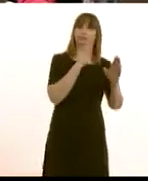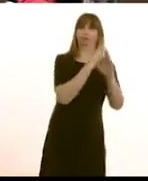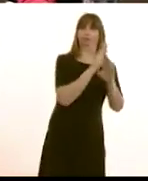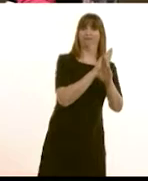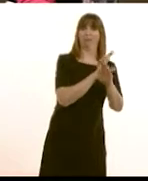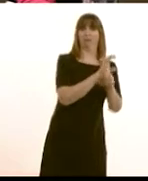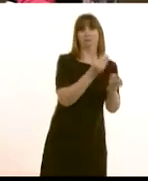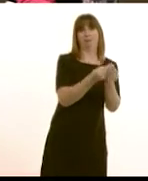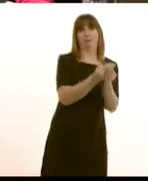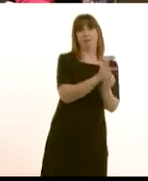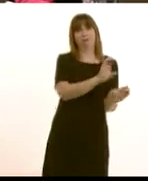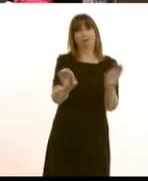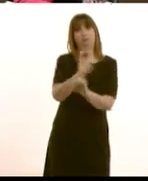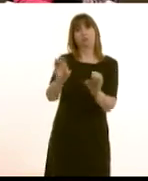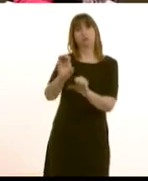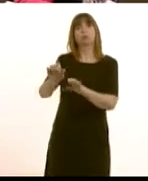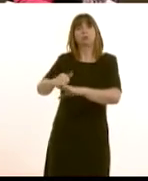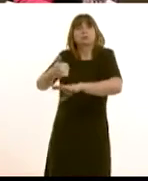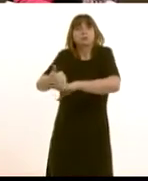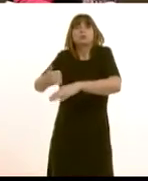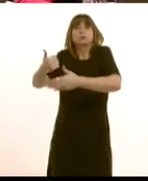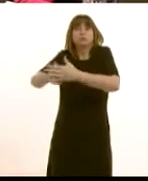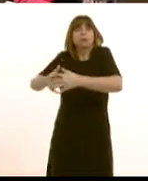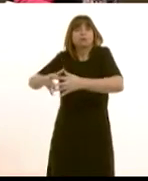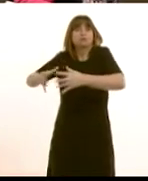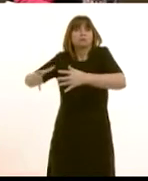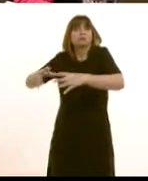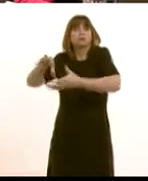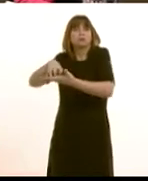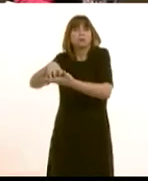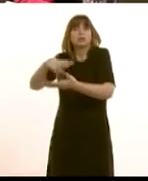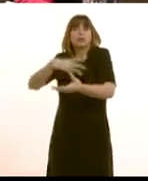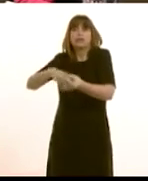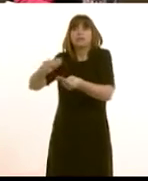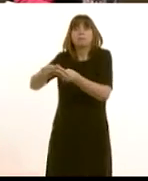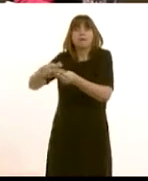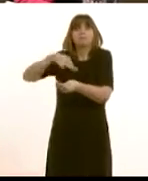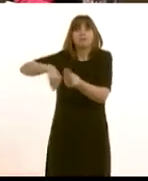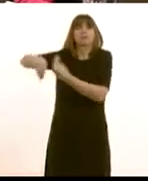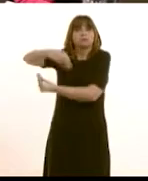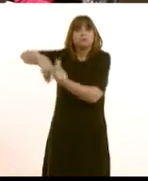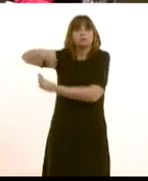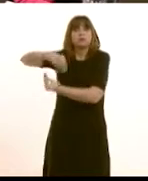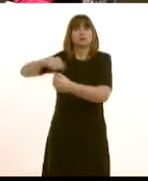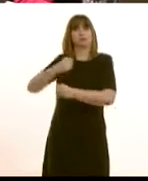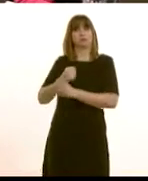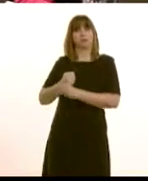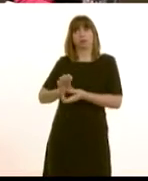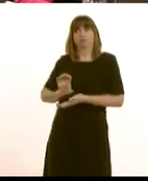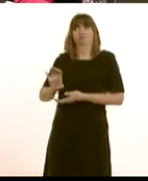certainly at least to begin with, and it would need to be self-supporting. But, certainly,